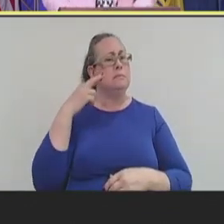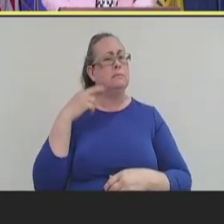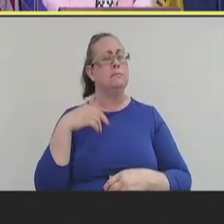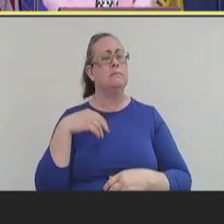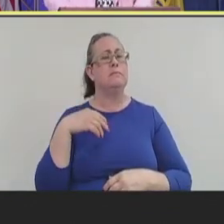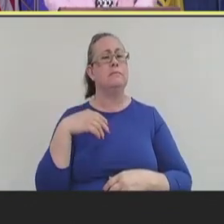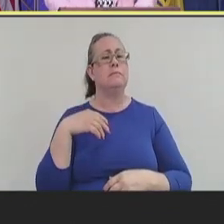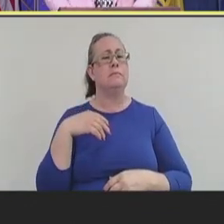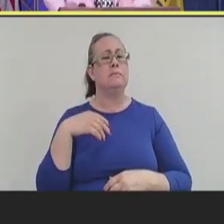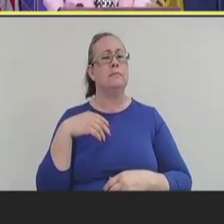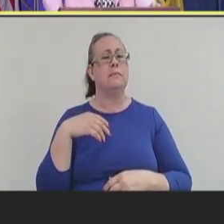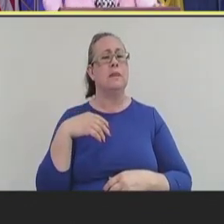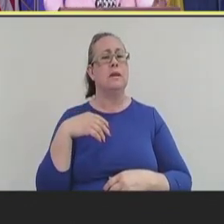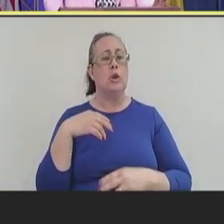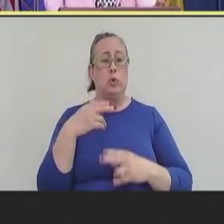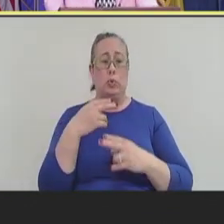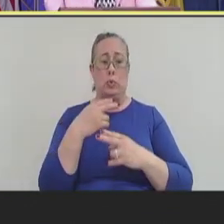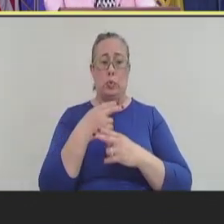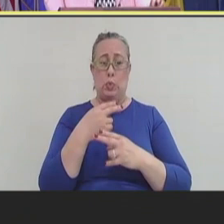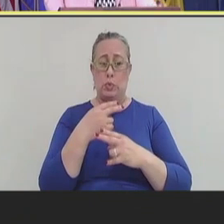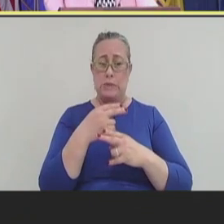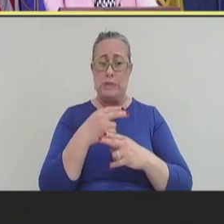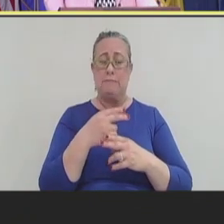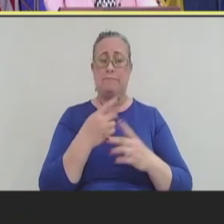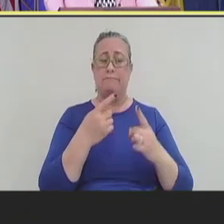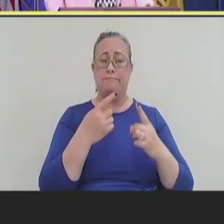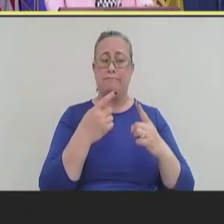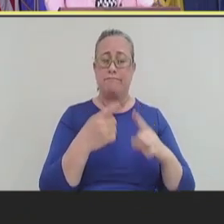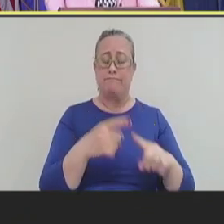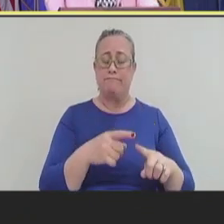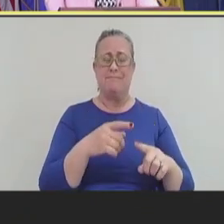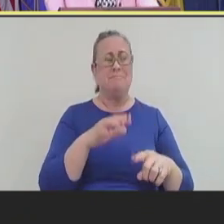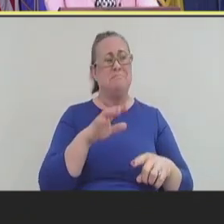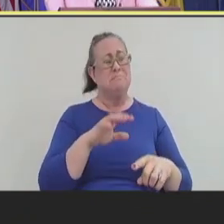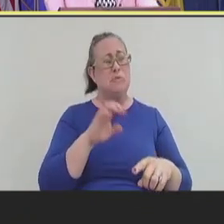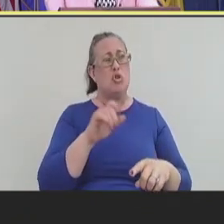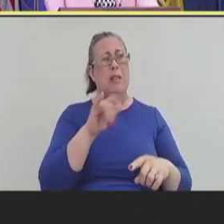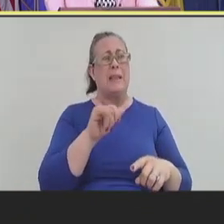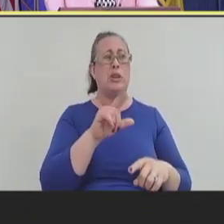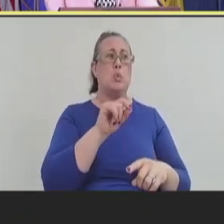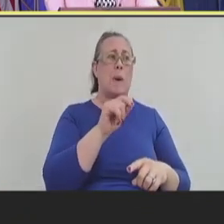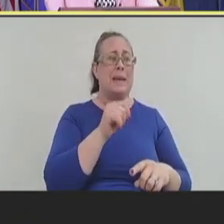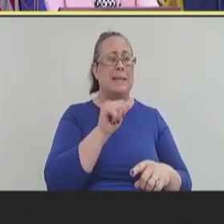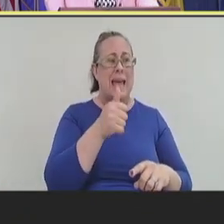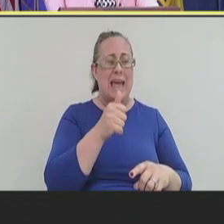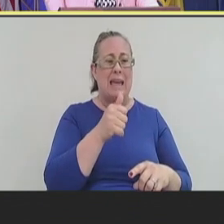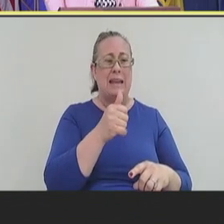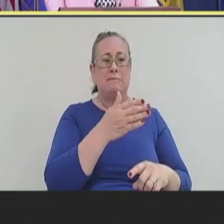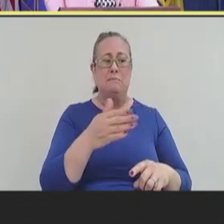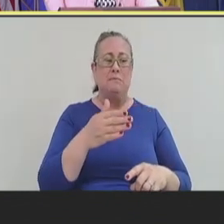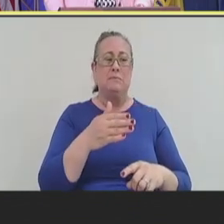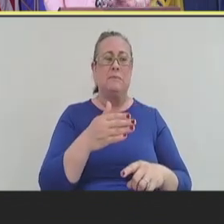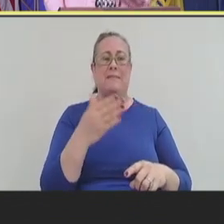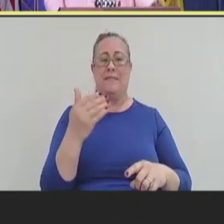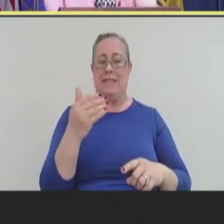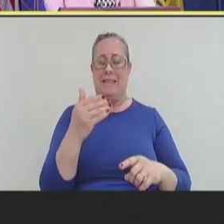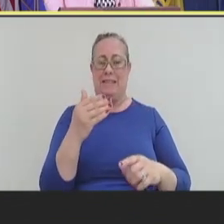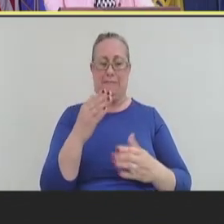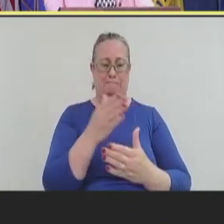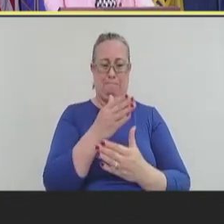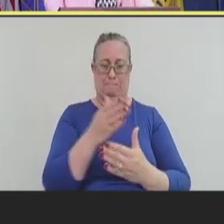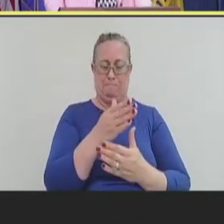about in the early 2010 through 2013 era. And there was a lot of attention on how varied IIS